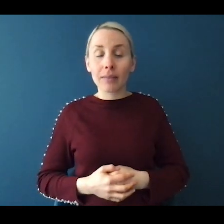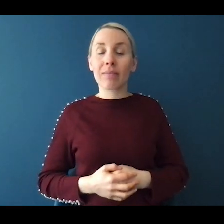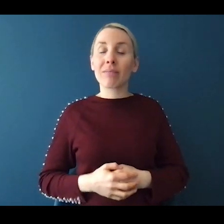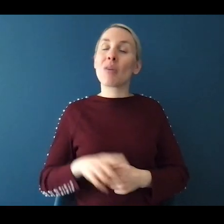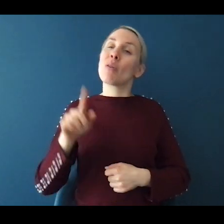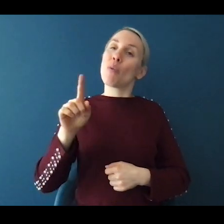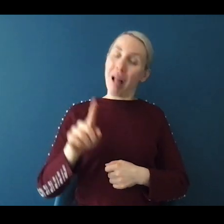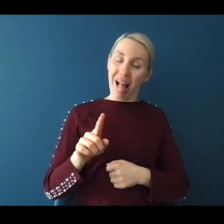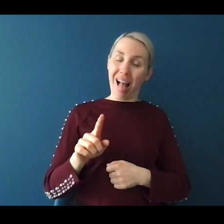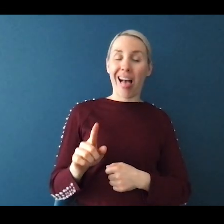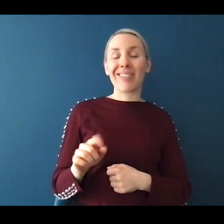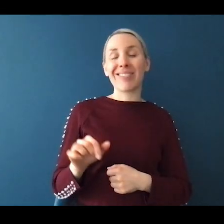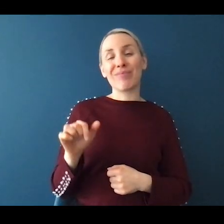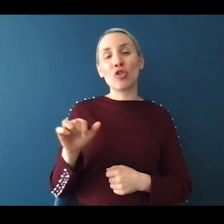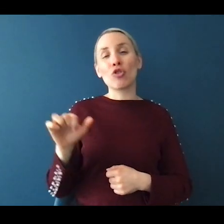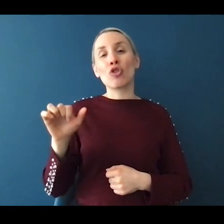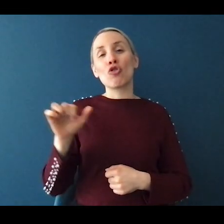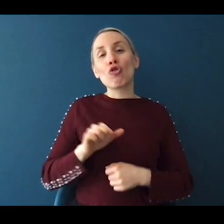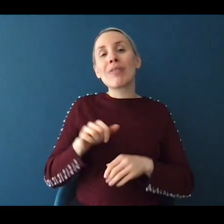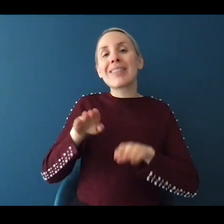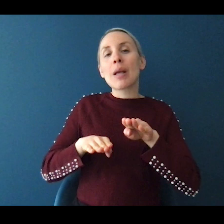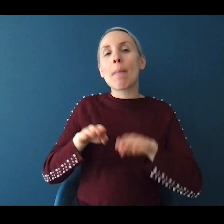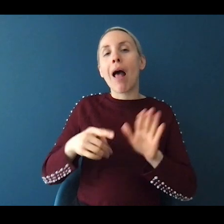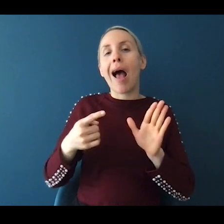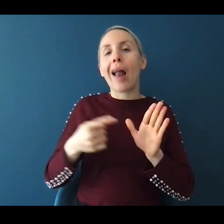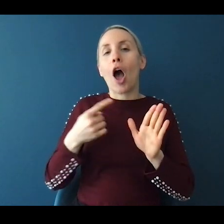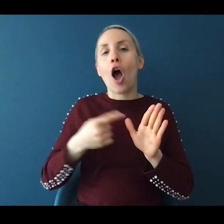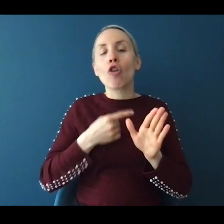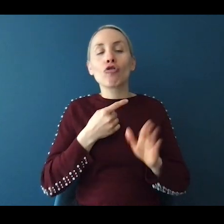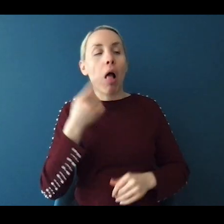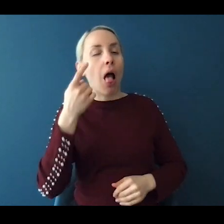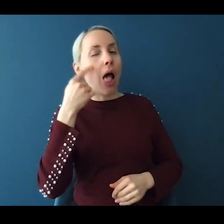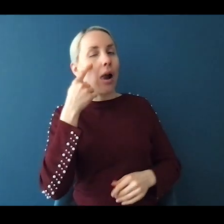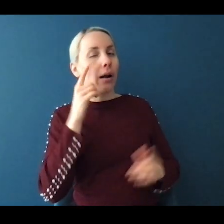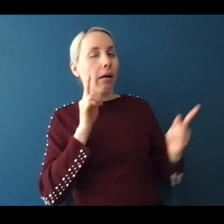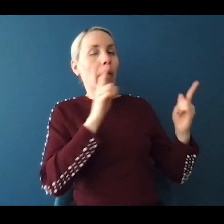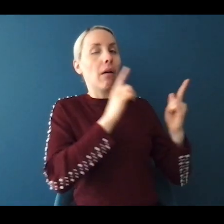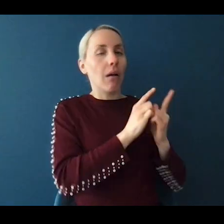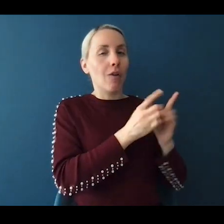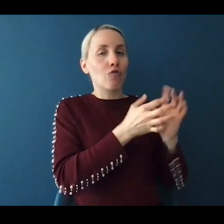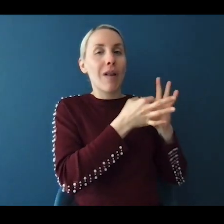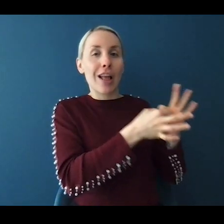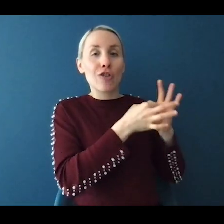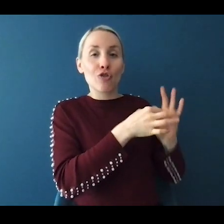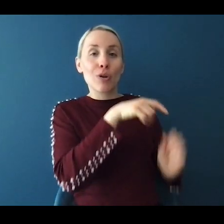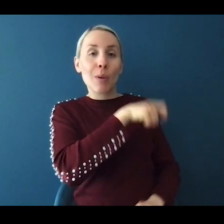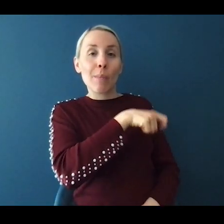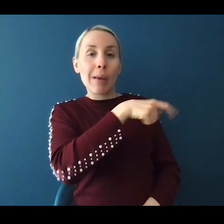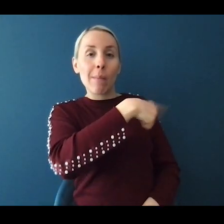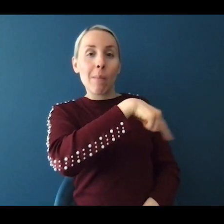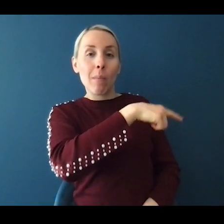out and what Alejandra did kind of like already developing um a relationship with this certain